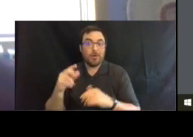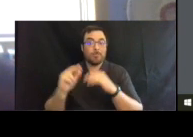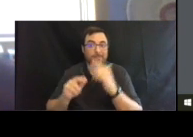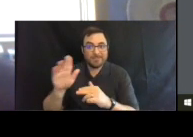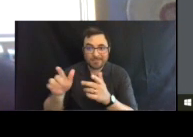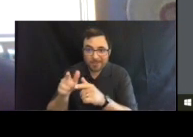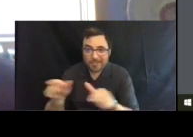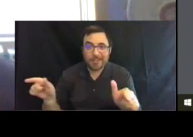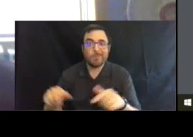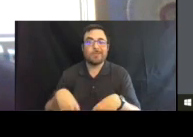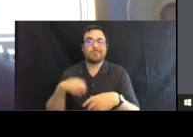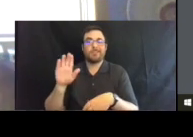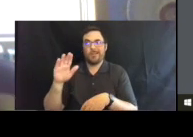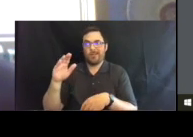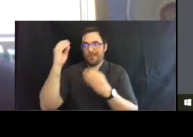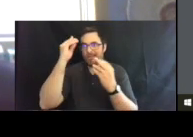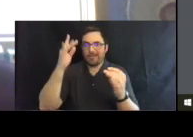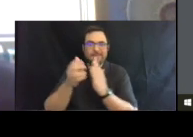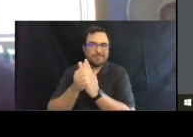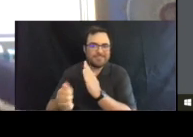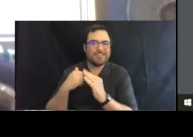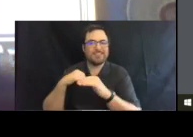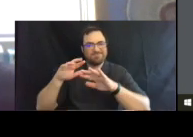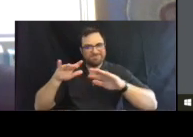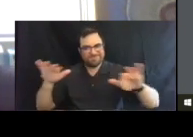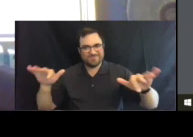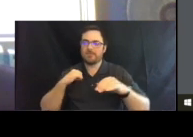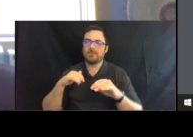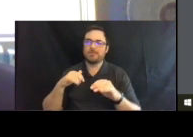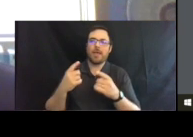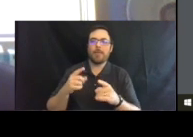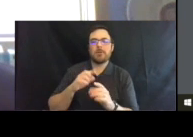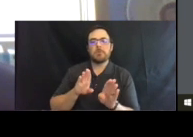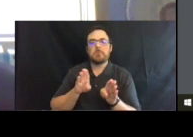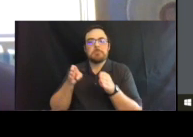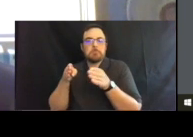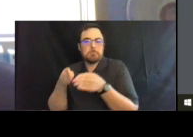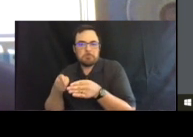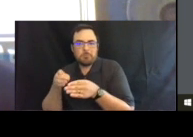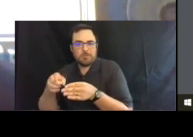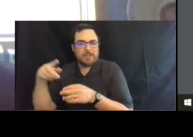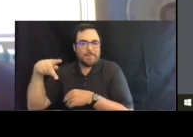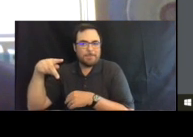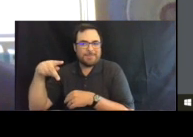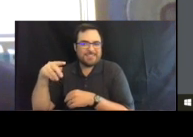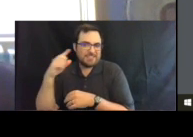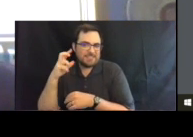and their cognitive skills in all of those areas you're just happening to focus on that 'p' sound for a couple weeks because that's one of the